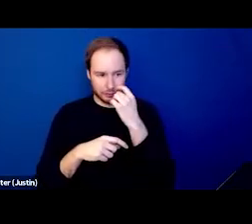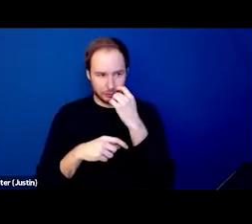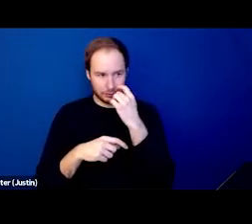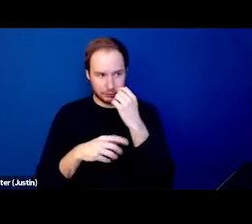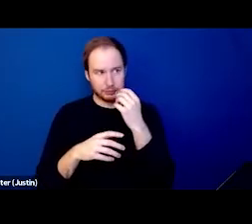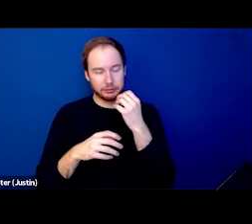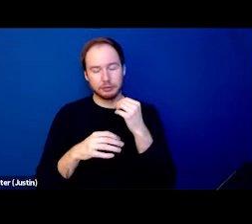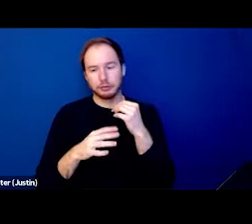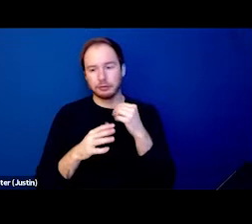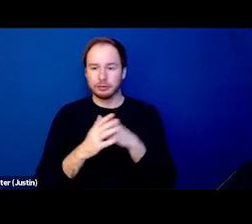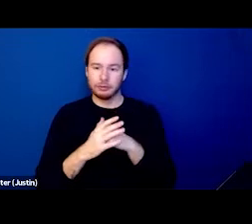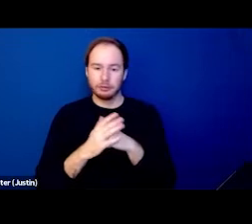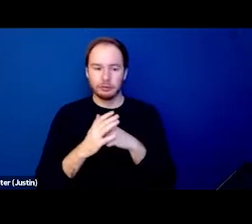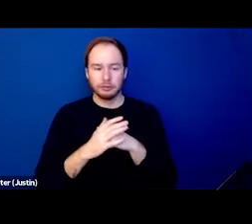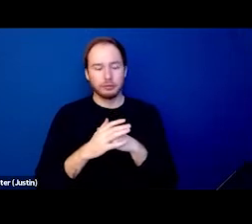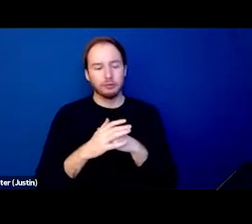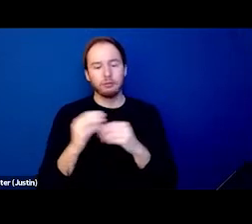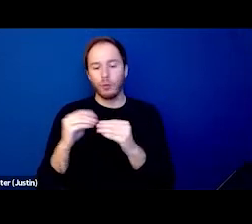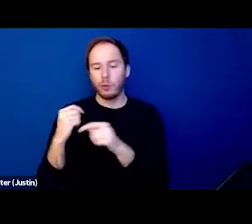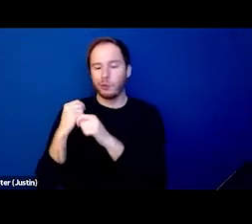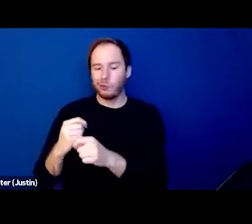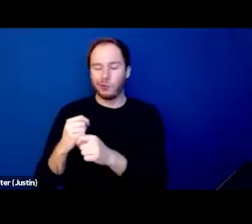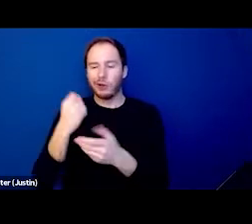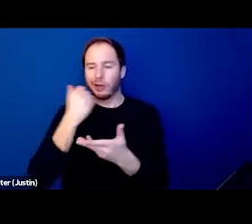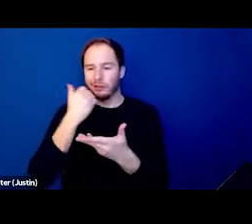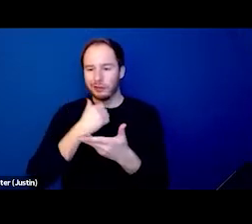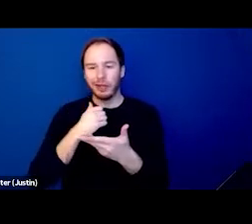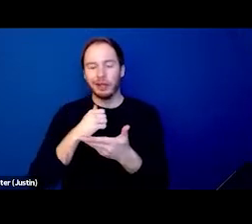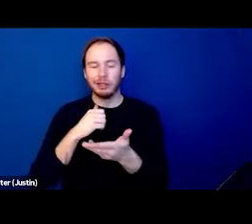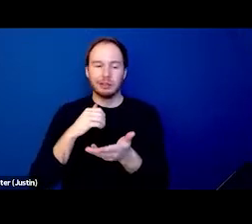is traditional practitioners and wellness support